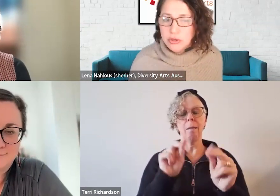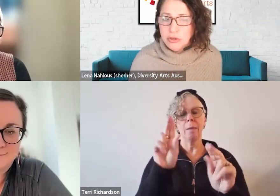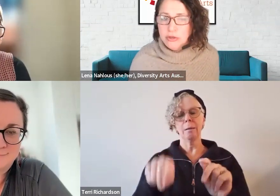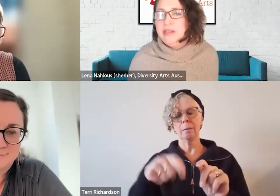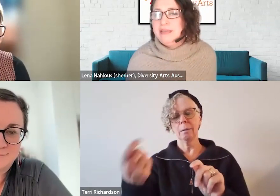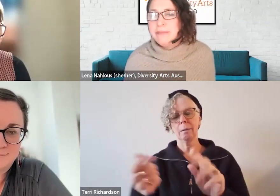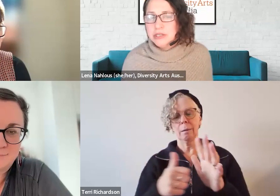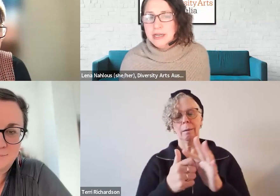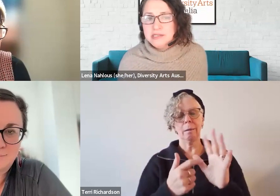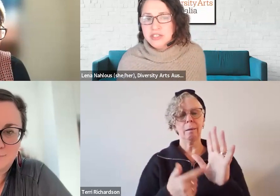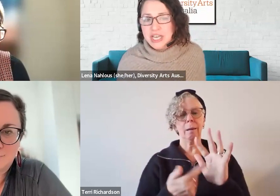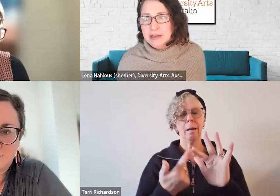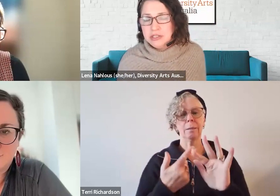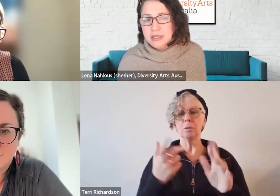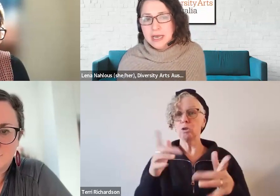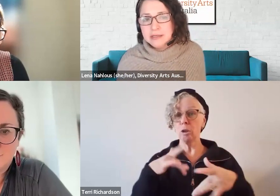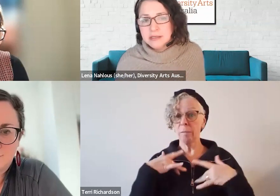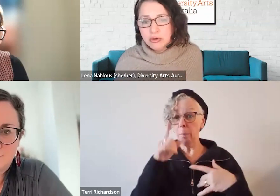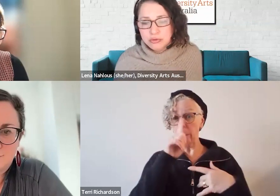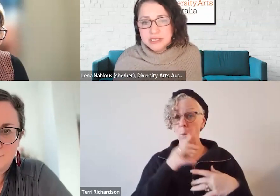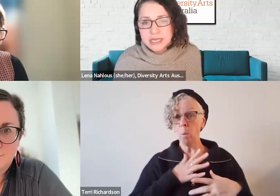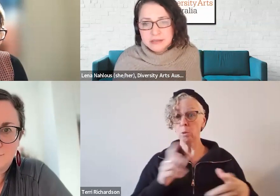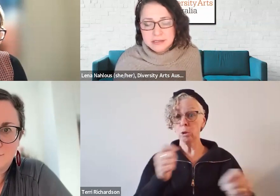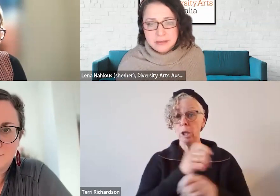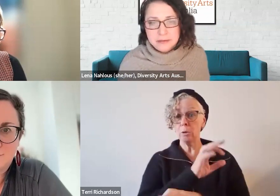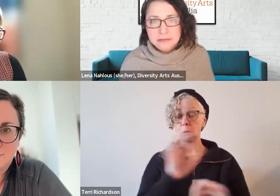think the appetite is for change in the arts and cultural sectors.